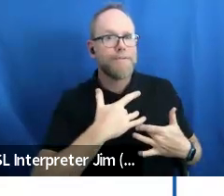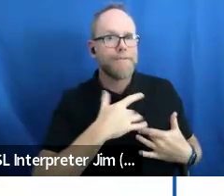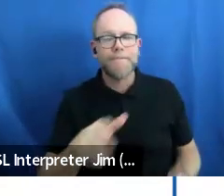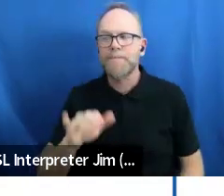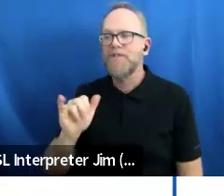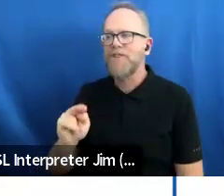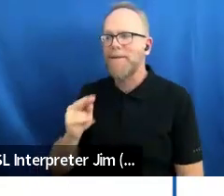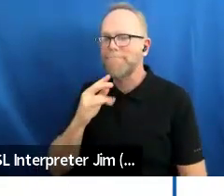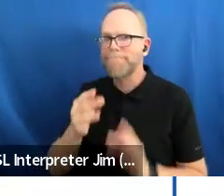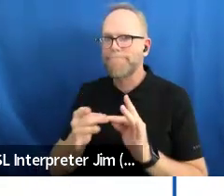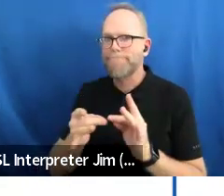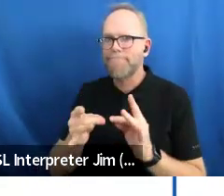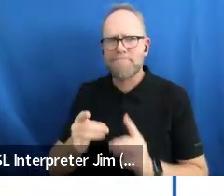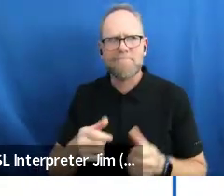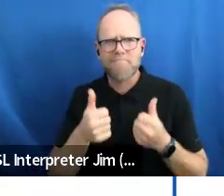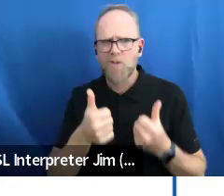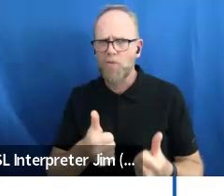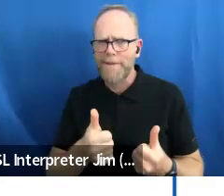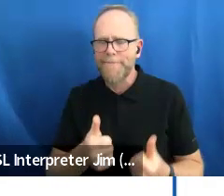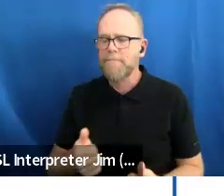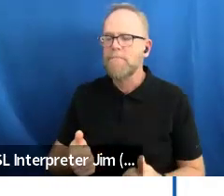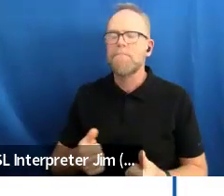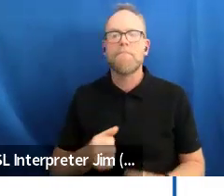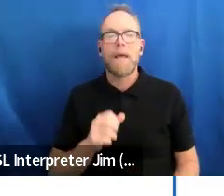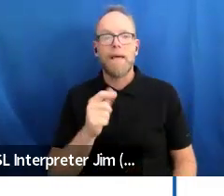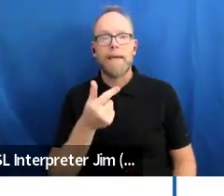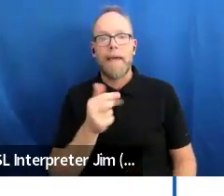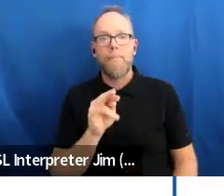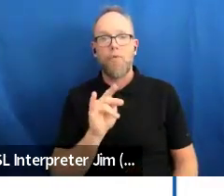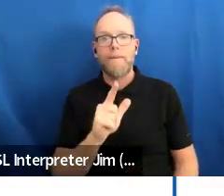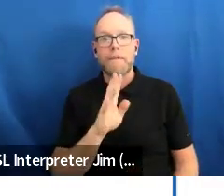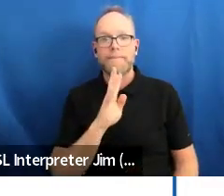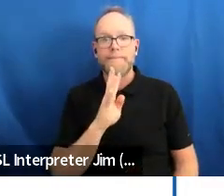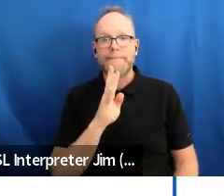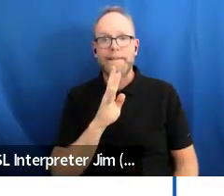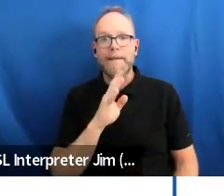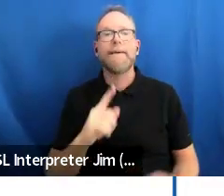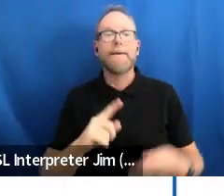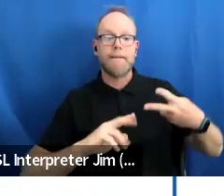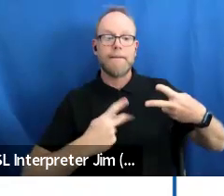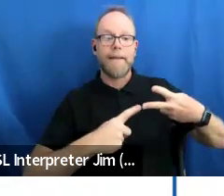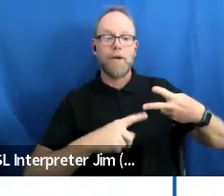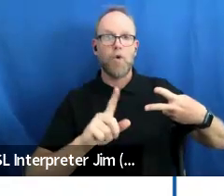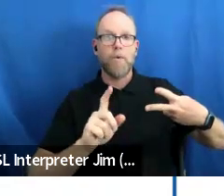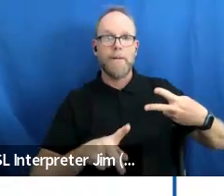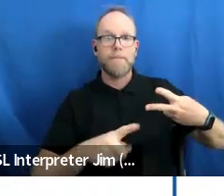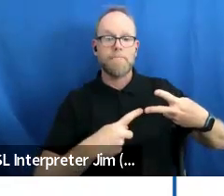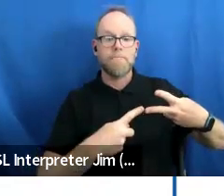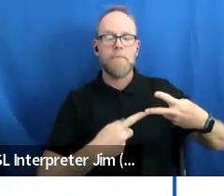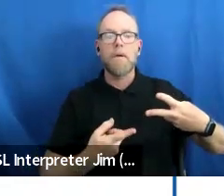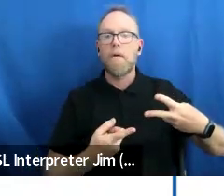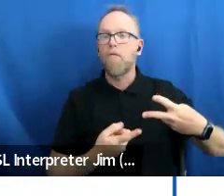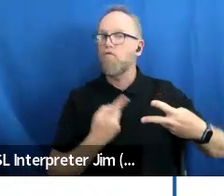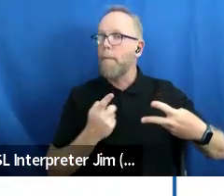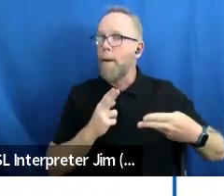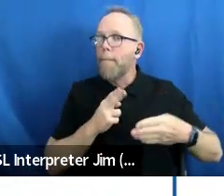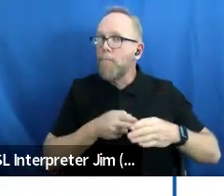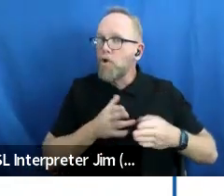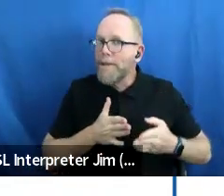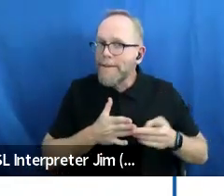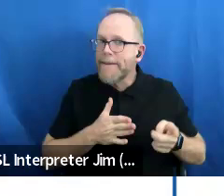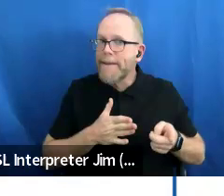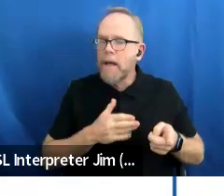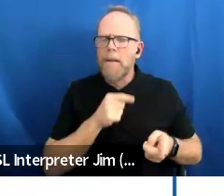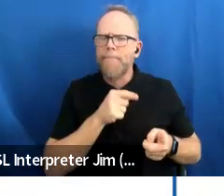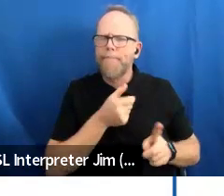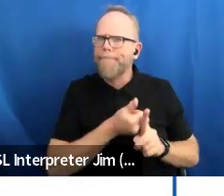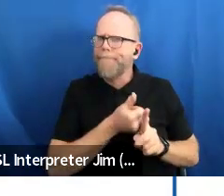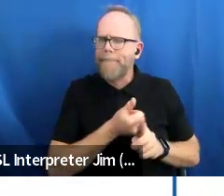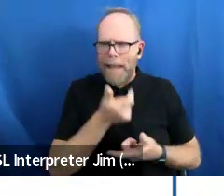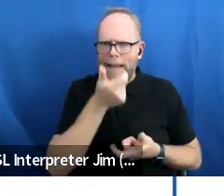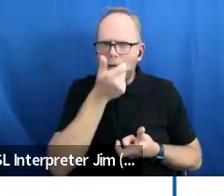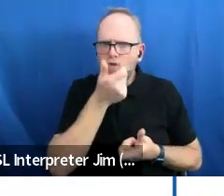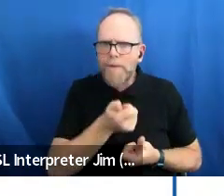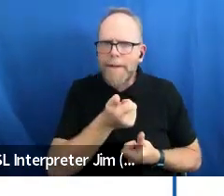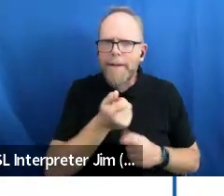All right, next question, this one is from an attendee that is interested in the work of